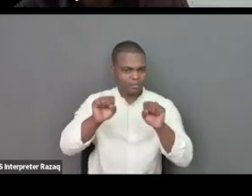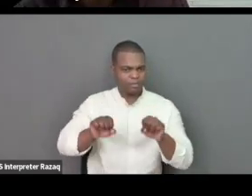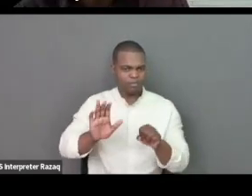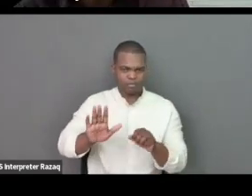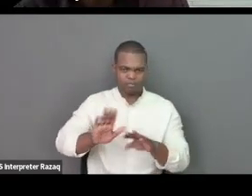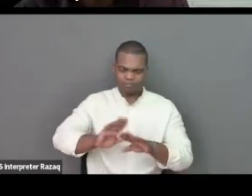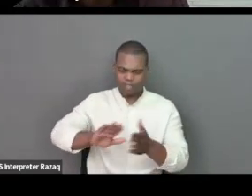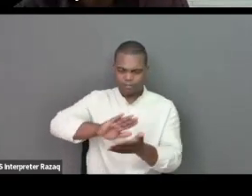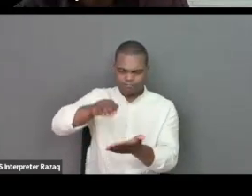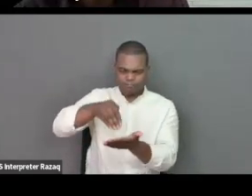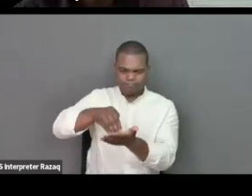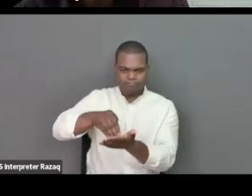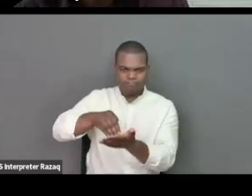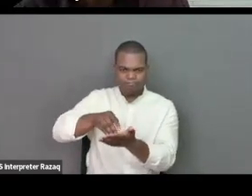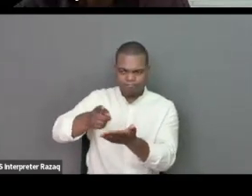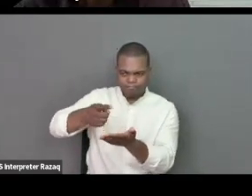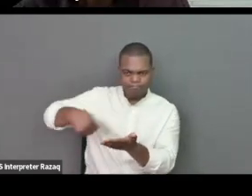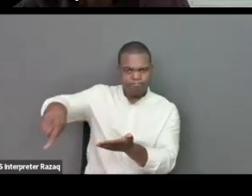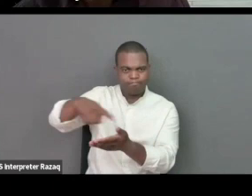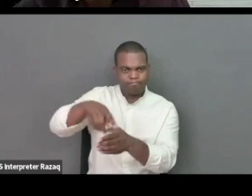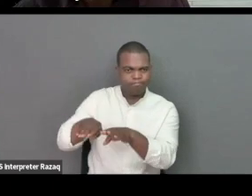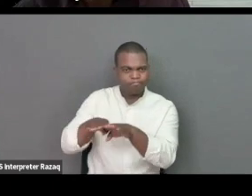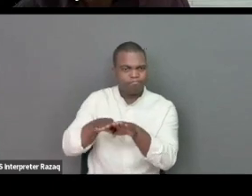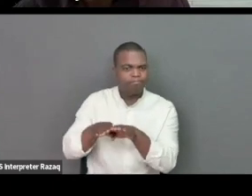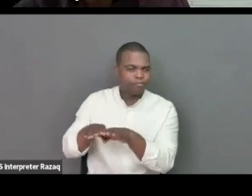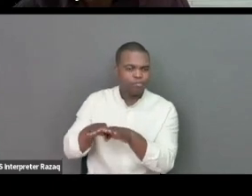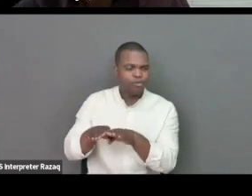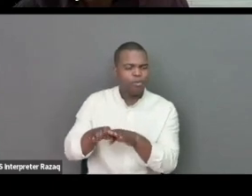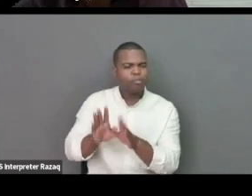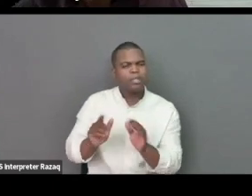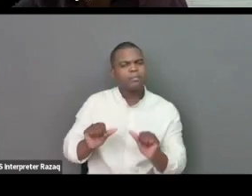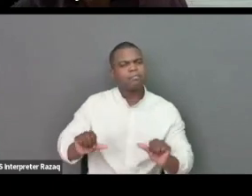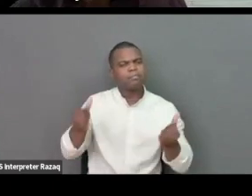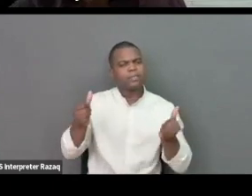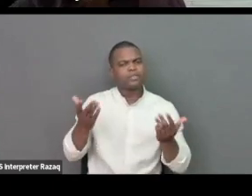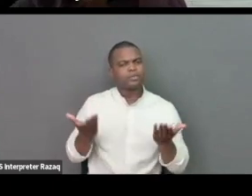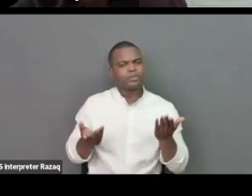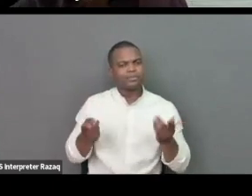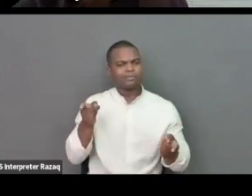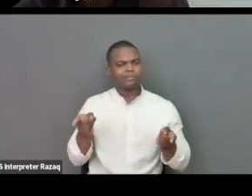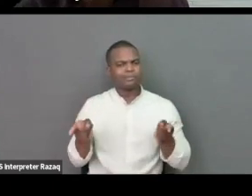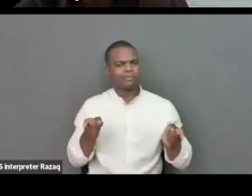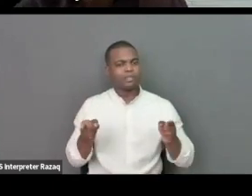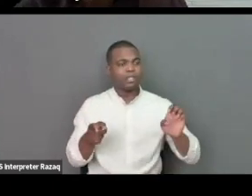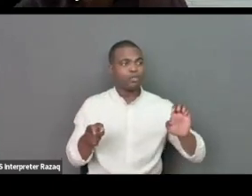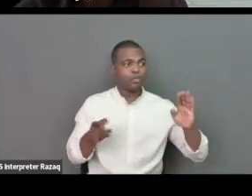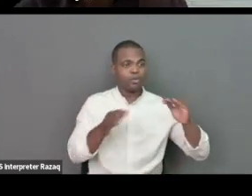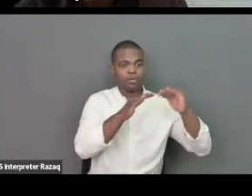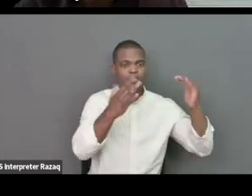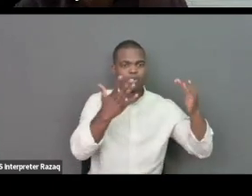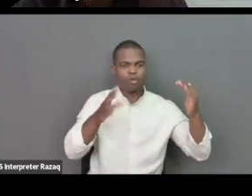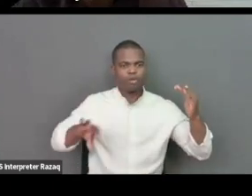Which is the best option? I think both have their advantages.